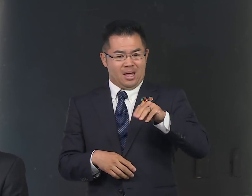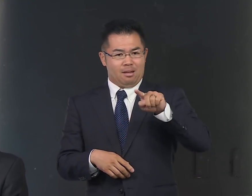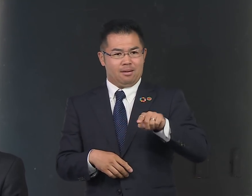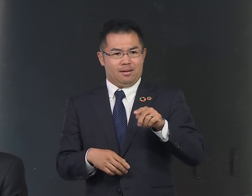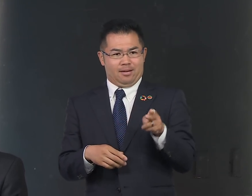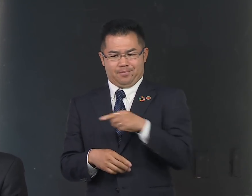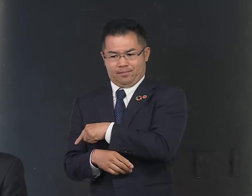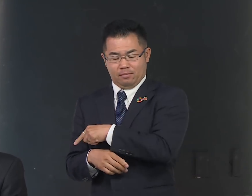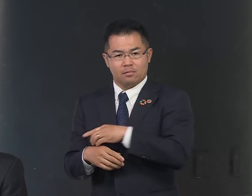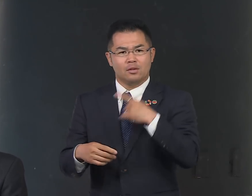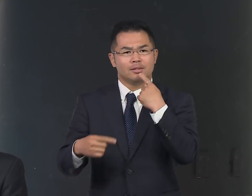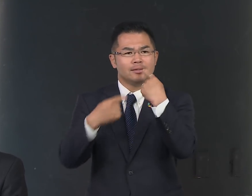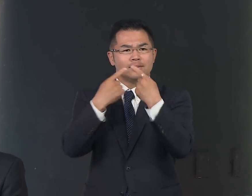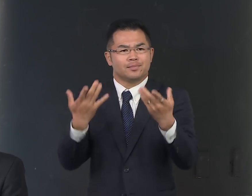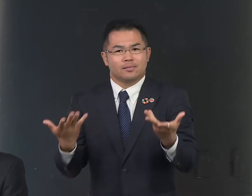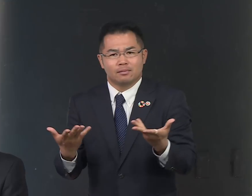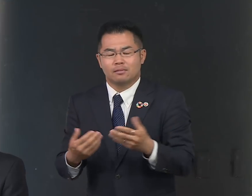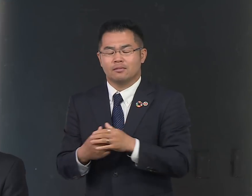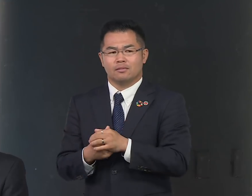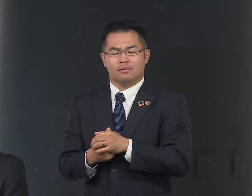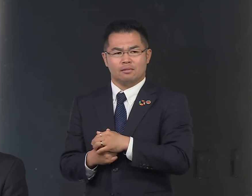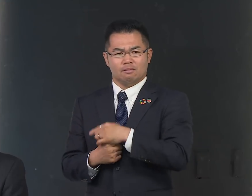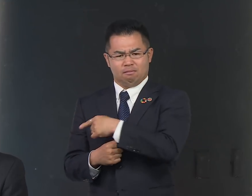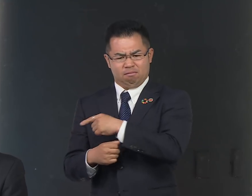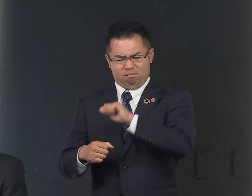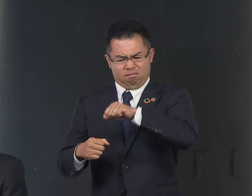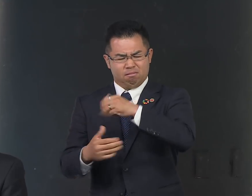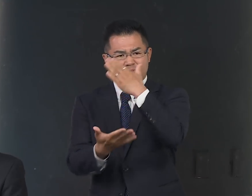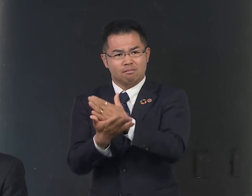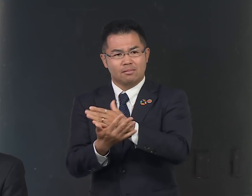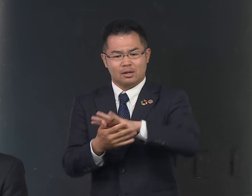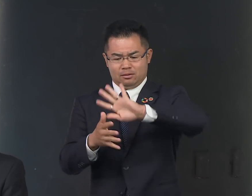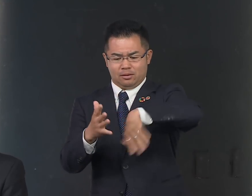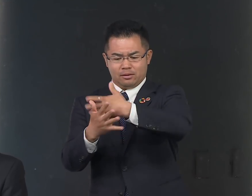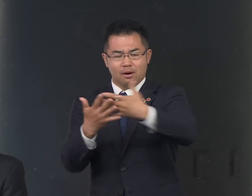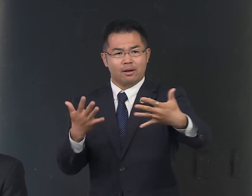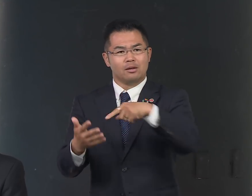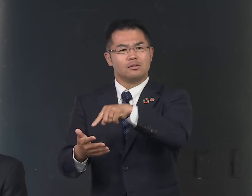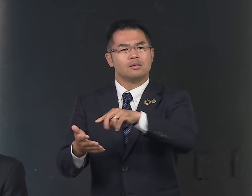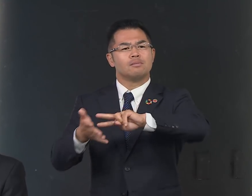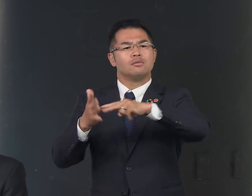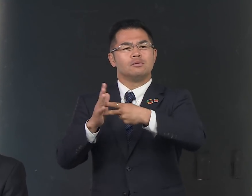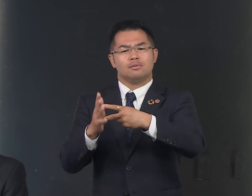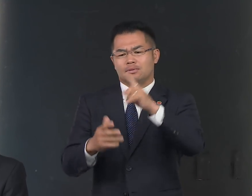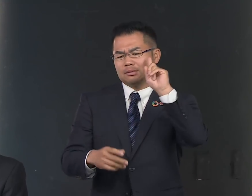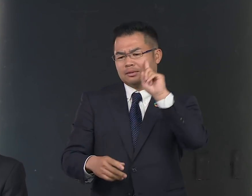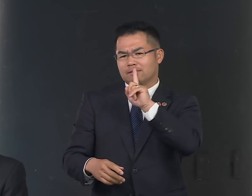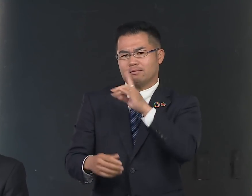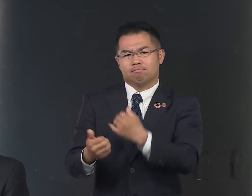really need to work hard and to find ways with regard to their education. However, we have not achieved that much development yet.